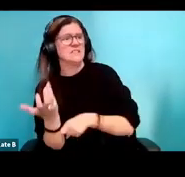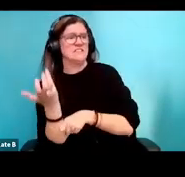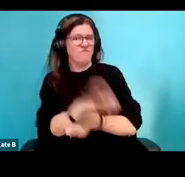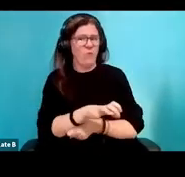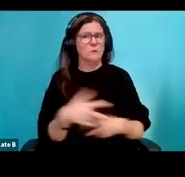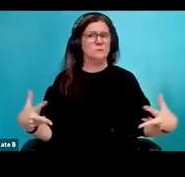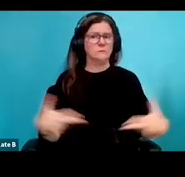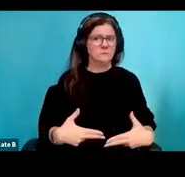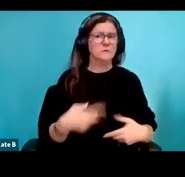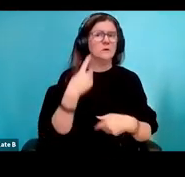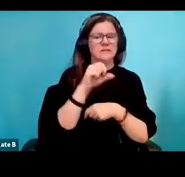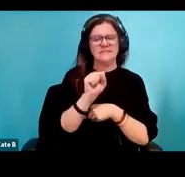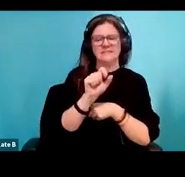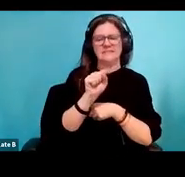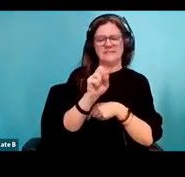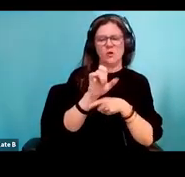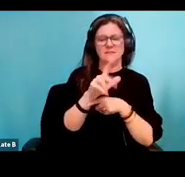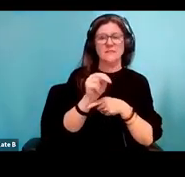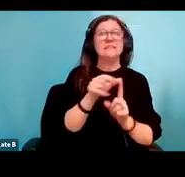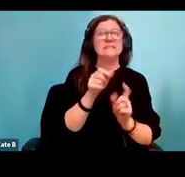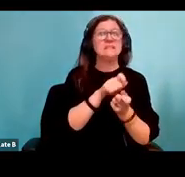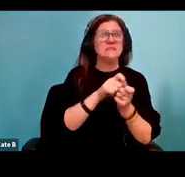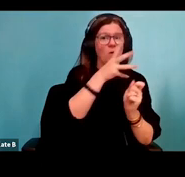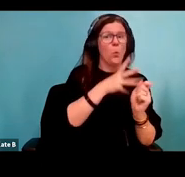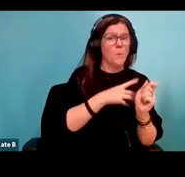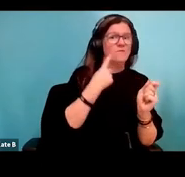particularly for women and girls with intellectual disabilities or other cognitive disabilities